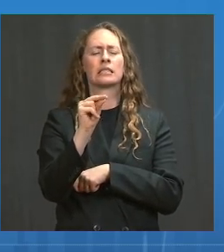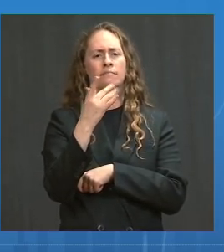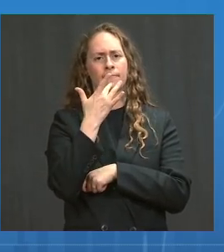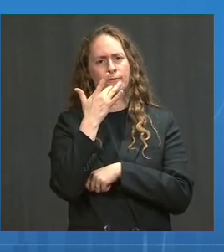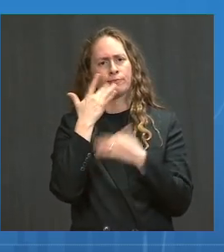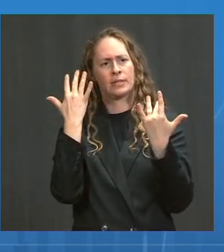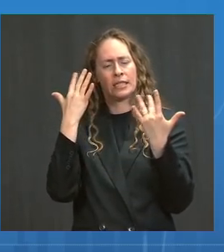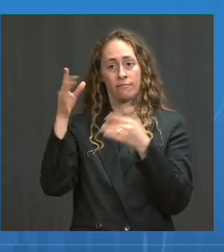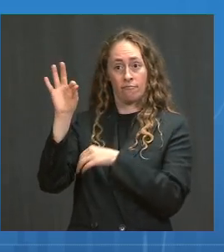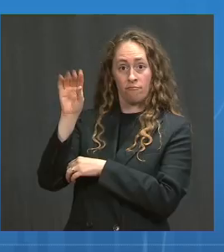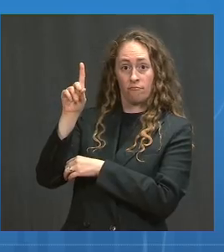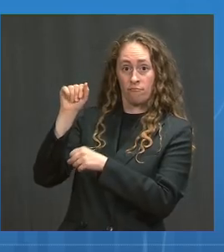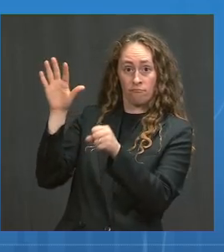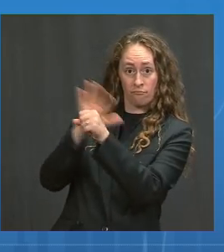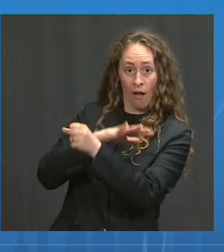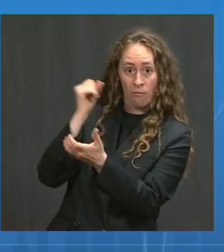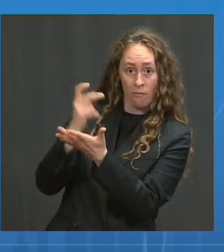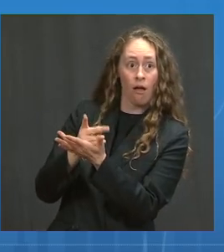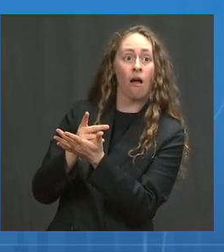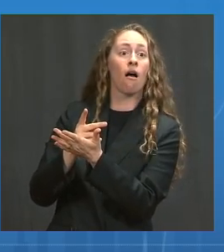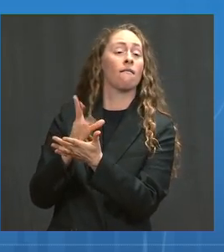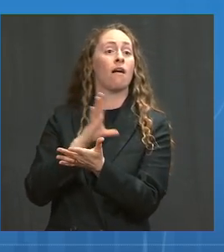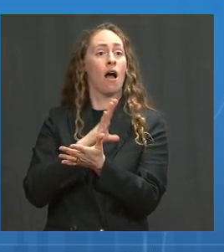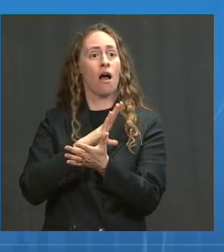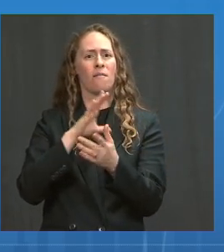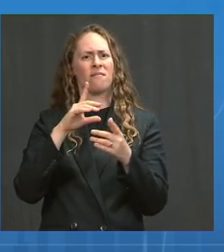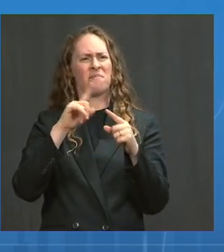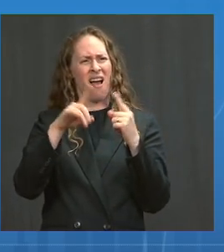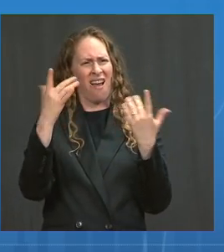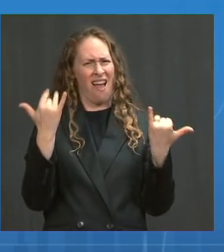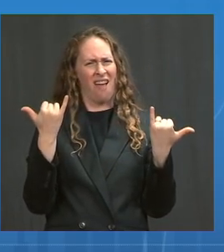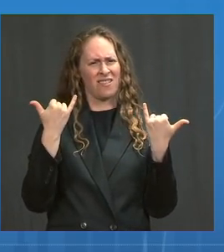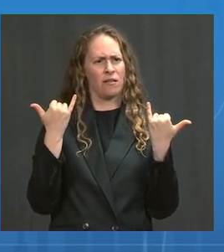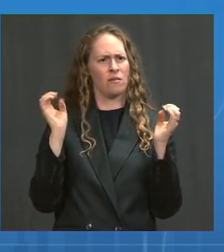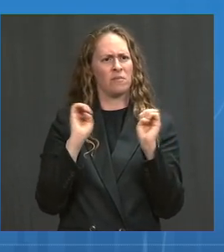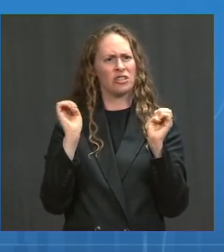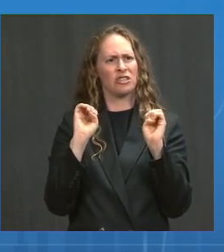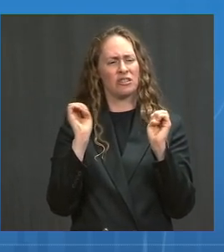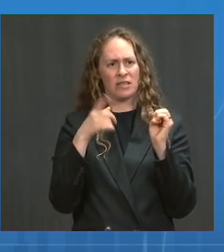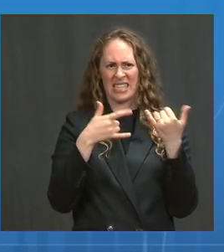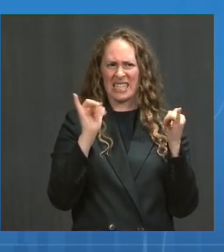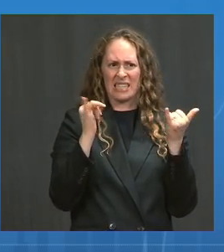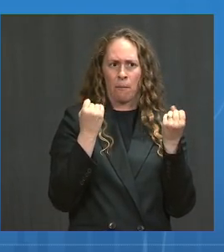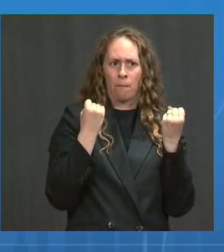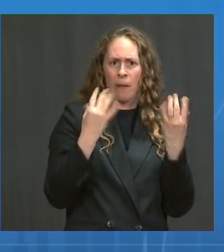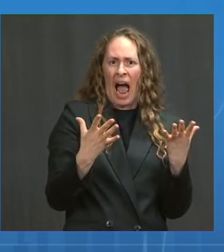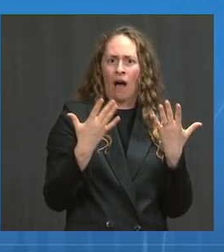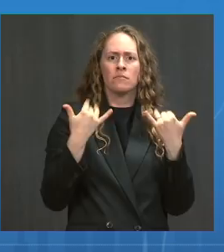to have an emergency authorization and to have this amount of extraordinarily positive data,